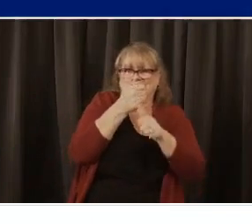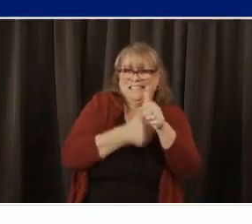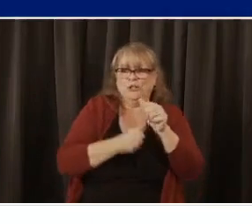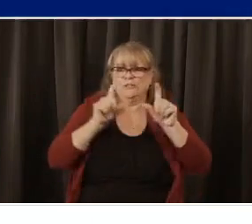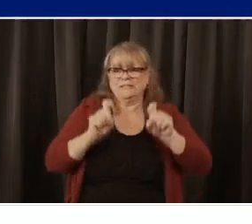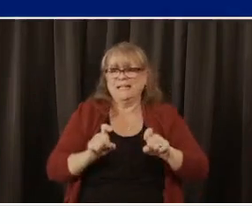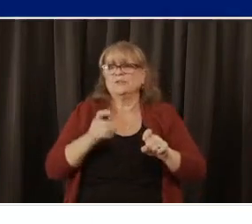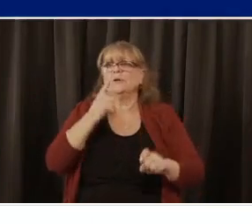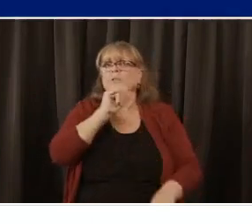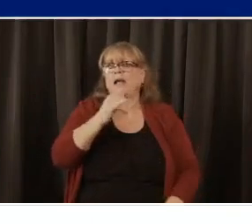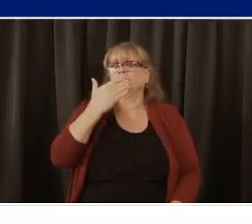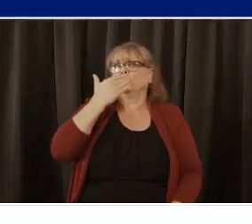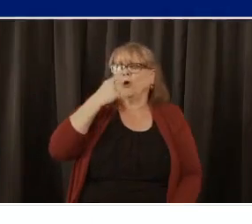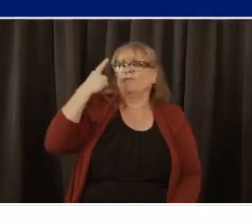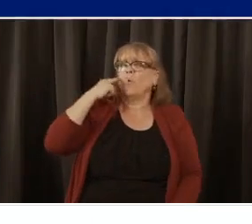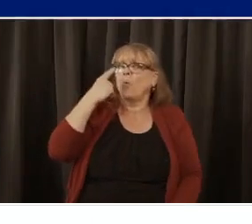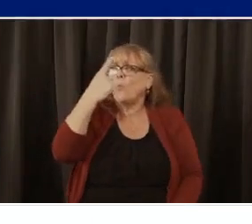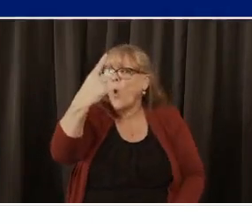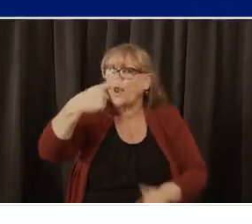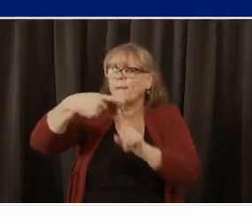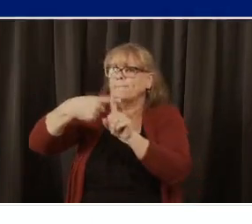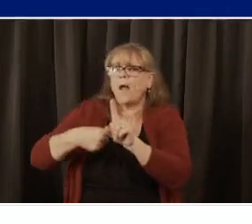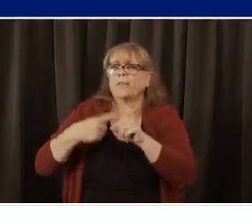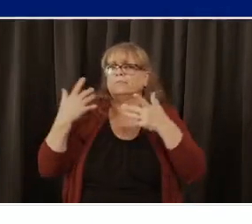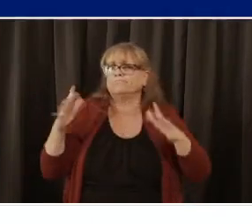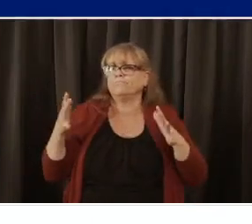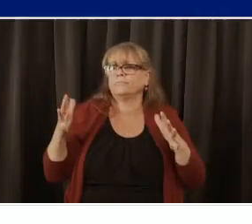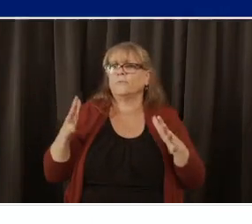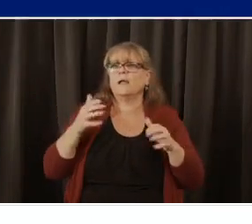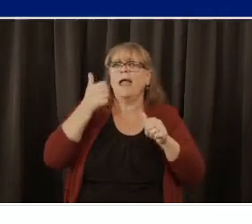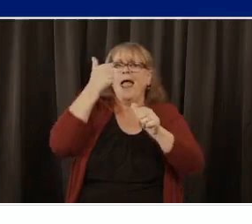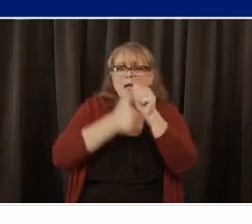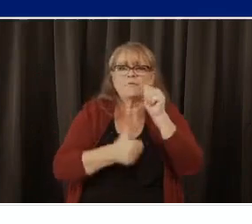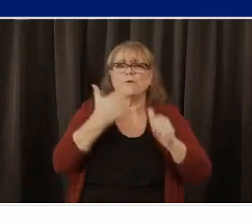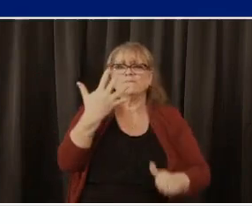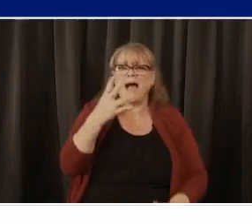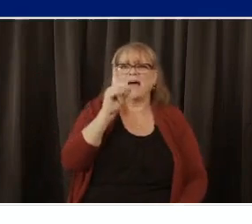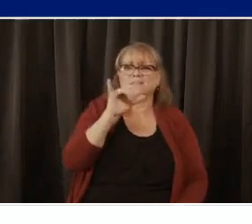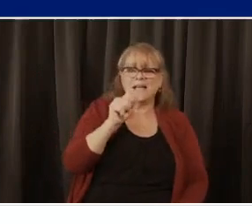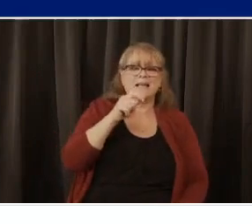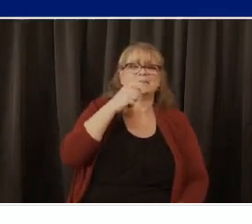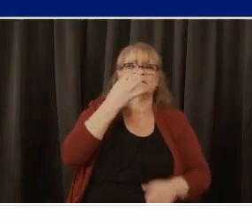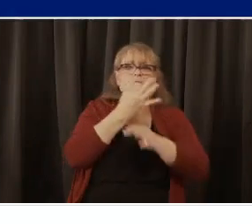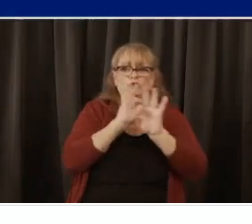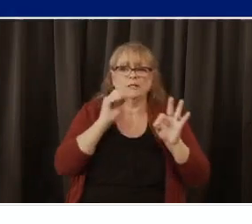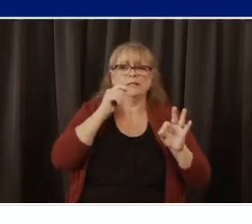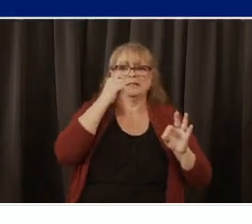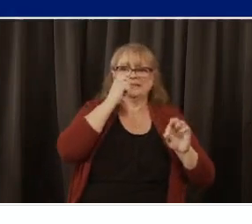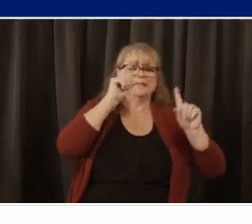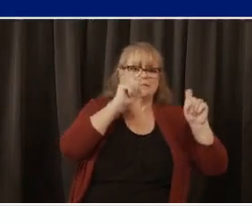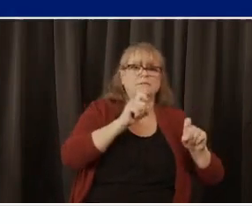you don't have to wait days or even hours to get the test result you will get them within minutes,